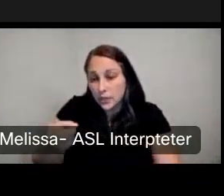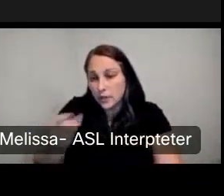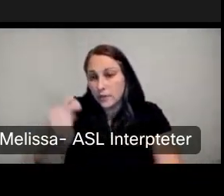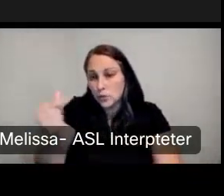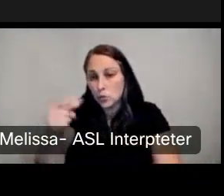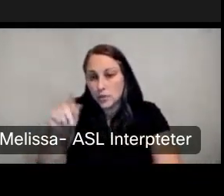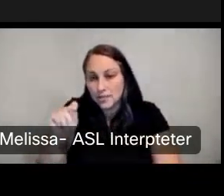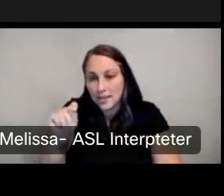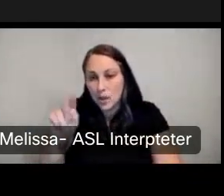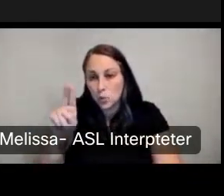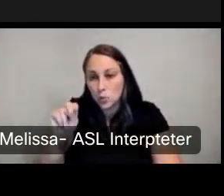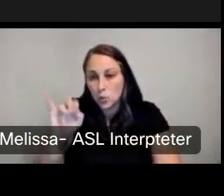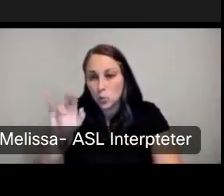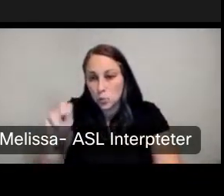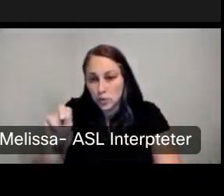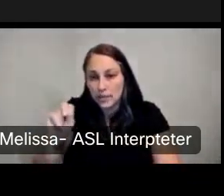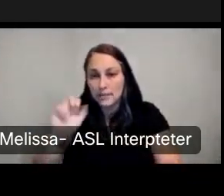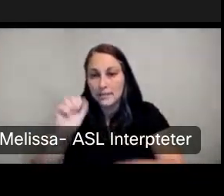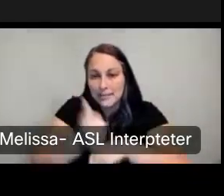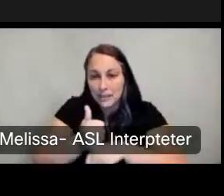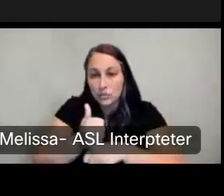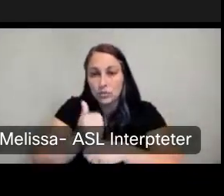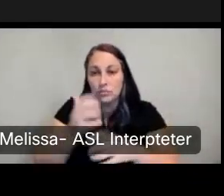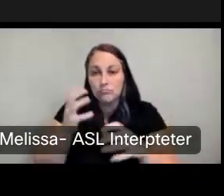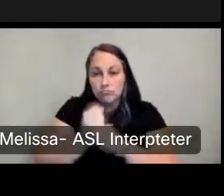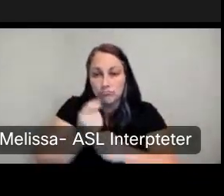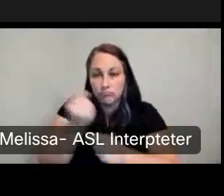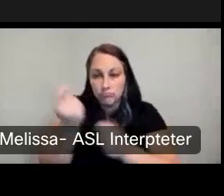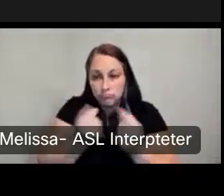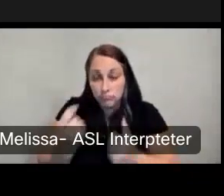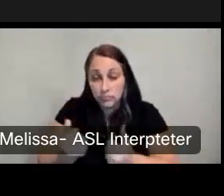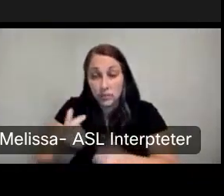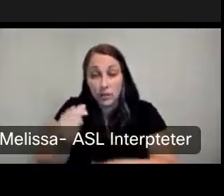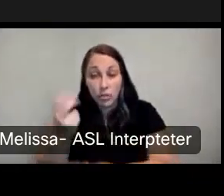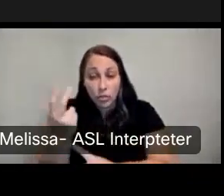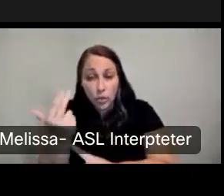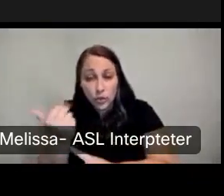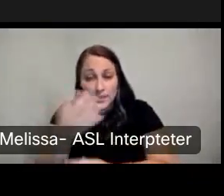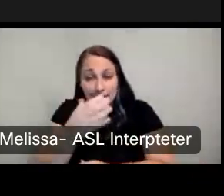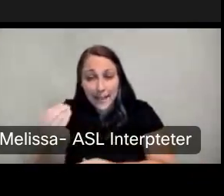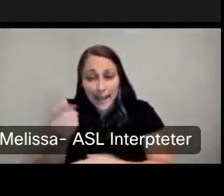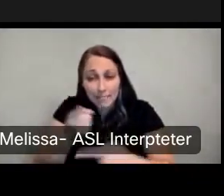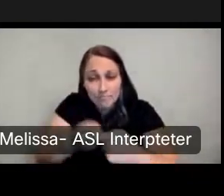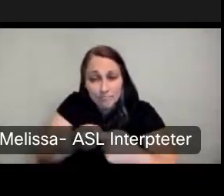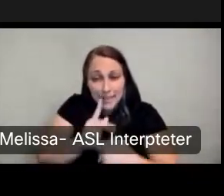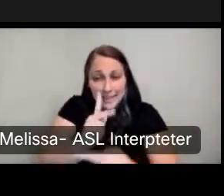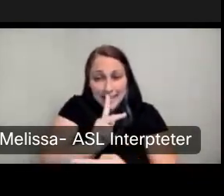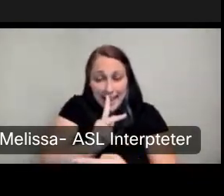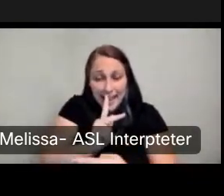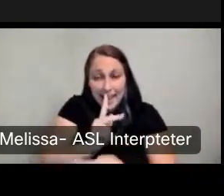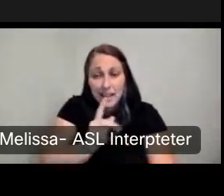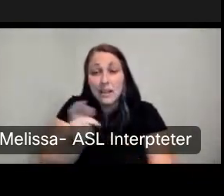stop consolidation do you consider eliminating the 13 and K stop instead of the 11th and K stop